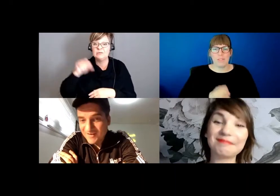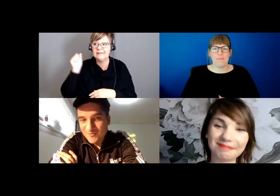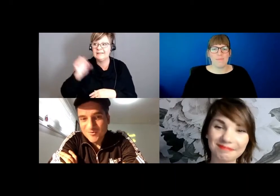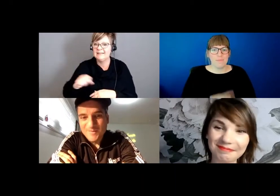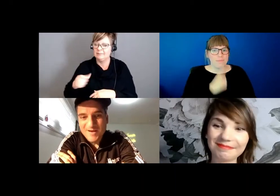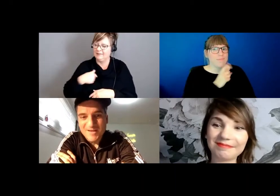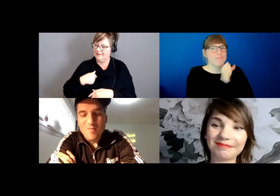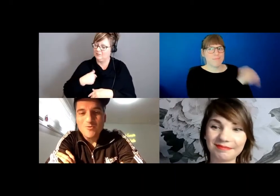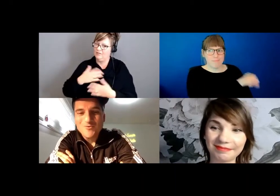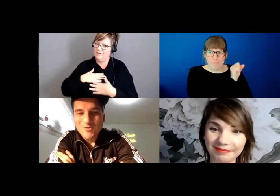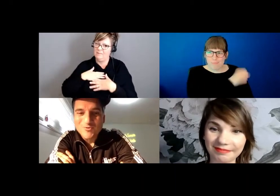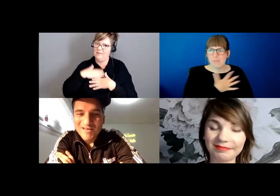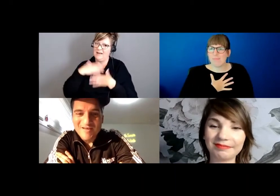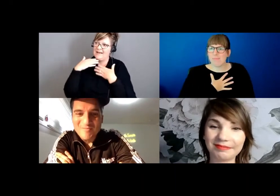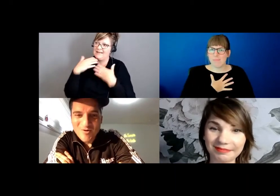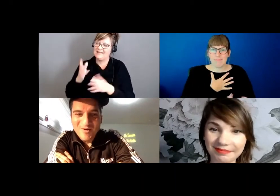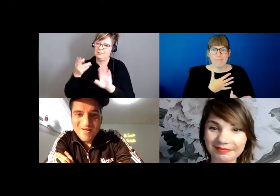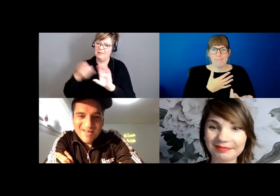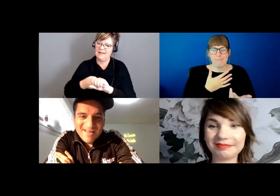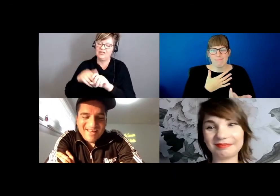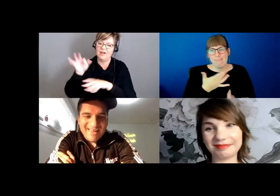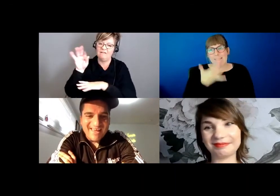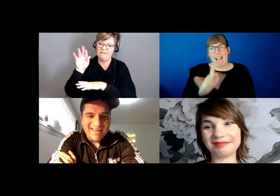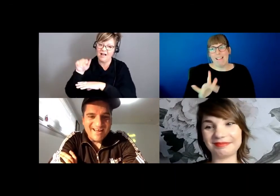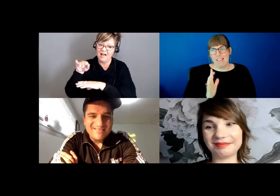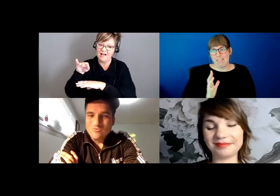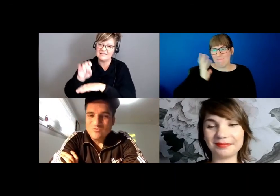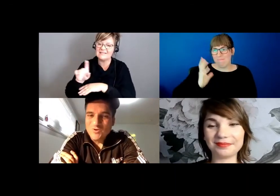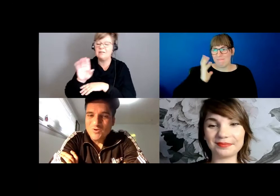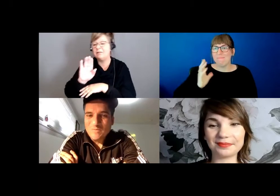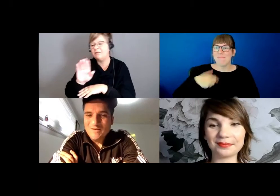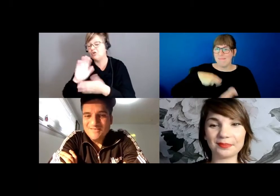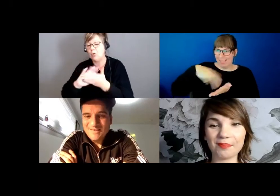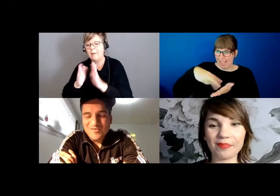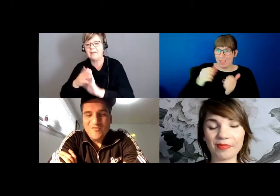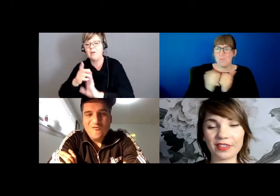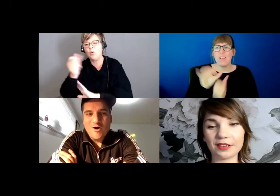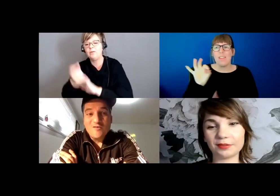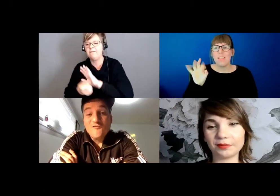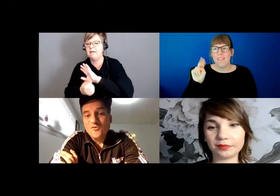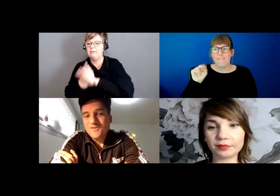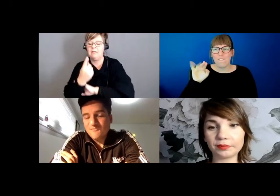TO SHARE THE STAGE WITH FRANCE AND WITH YOUR DANCE COMPANY DURING ME VENTS. IT IS ALWAYS